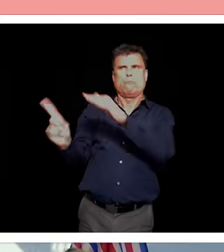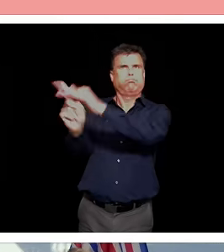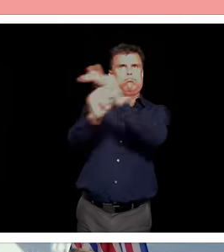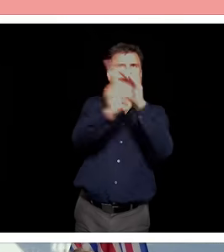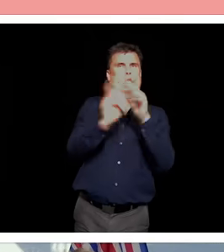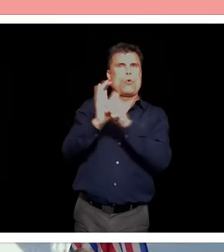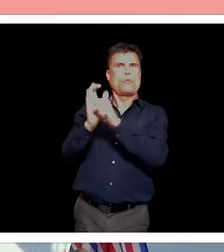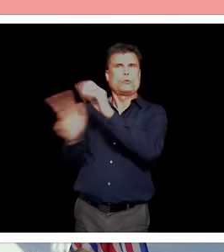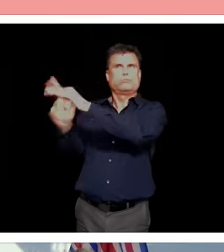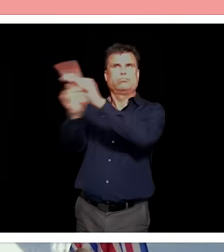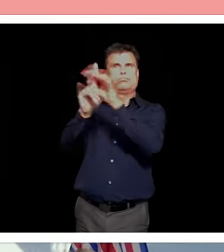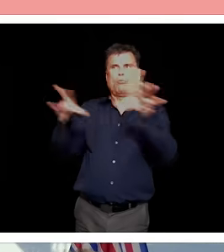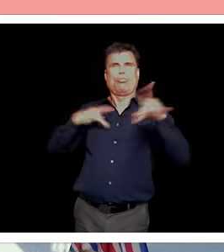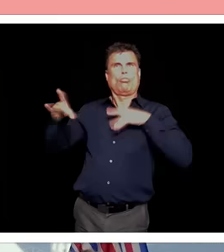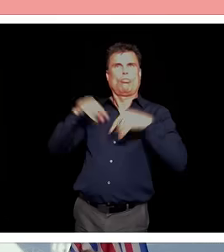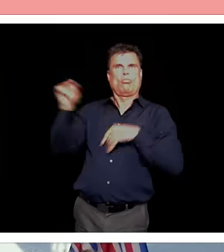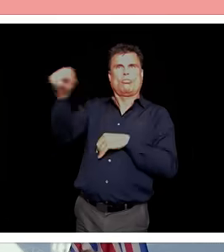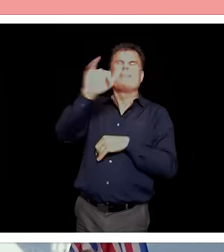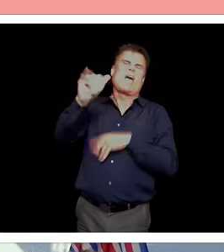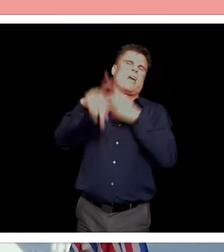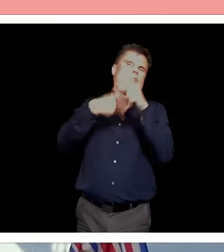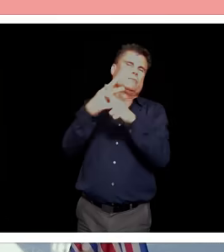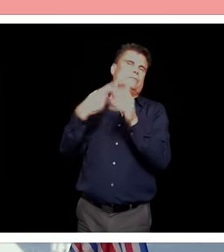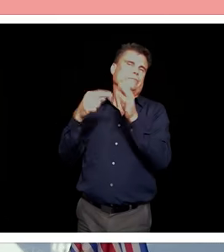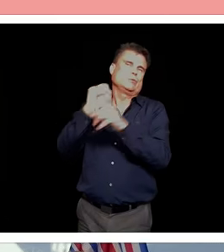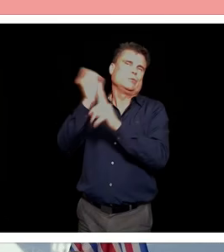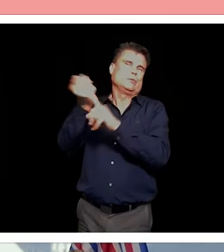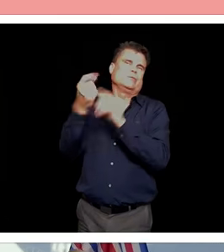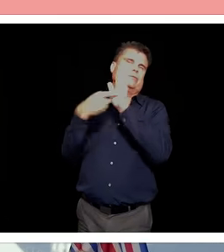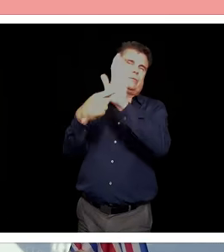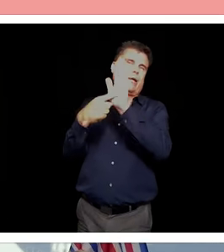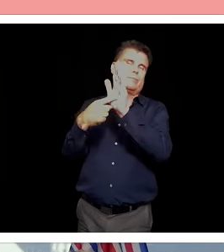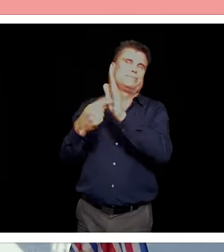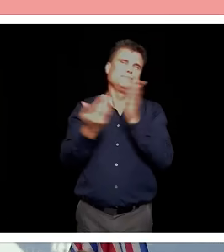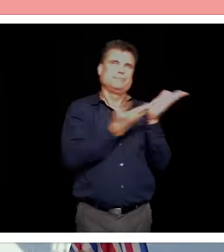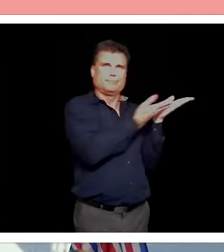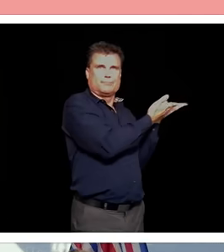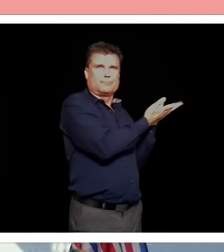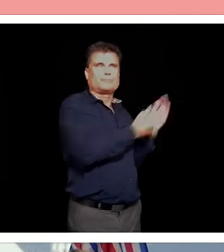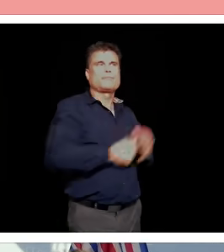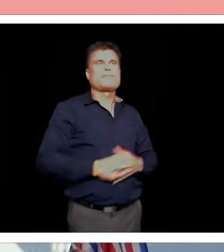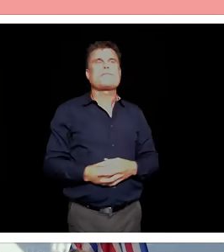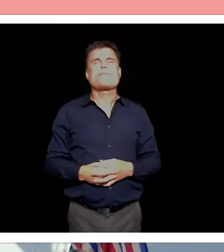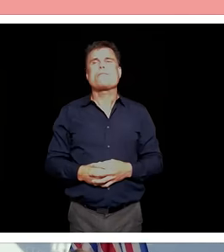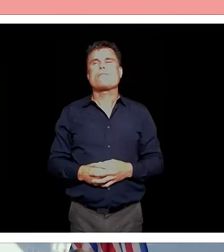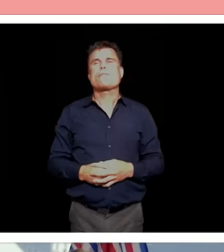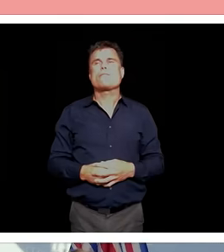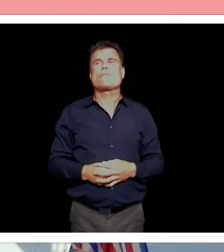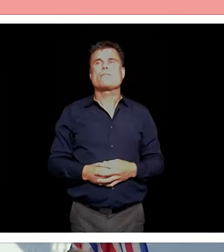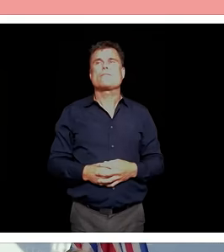What this does tell us is that even though we have higher numbers of cases we are finding and